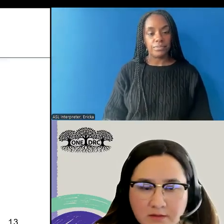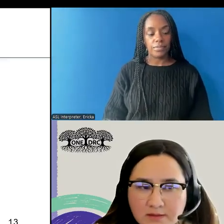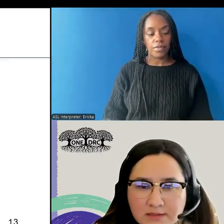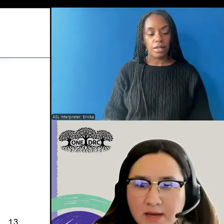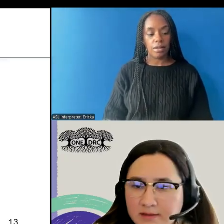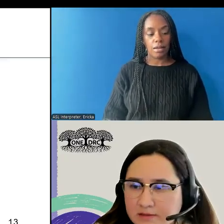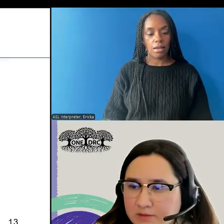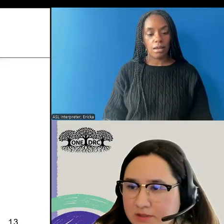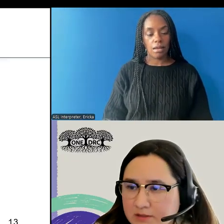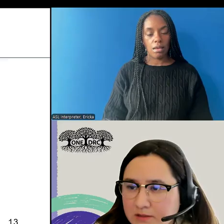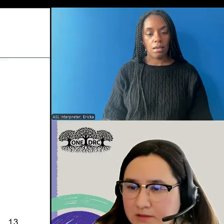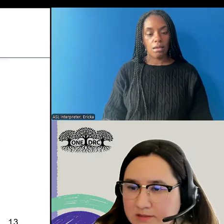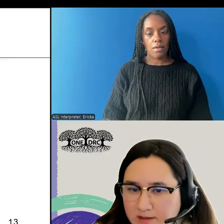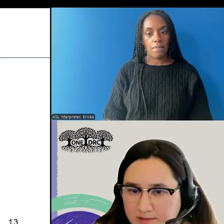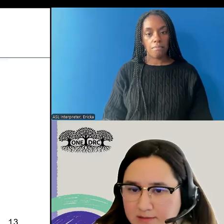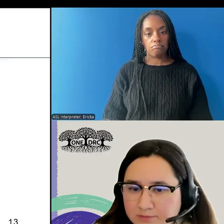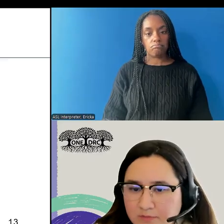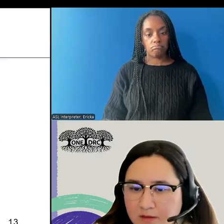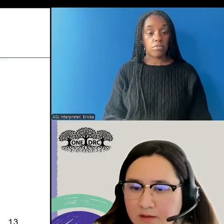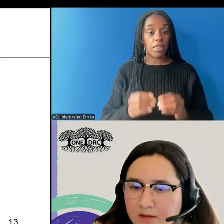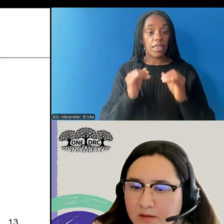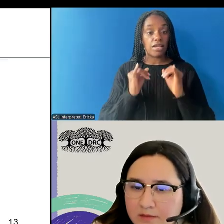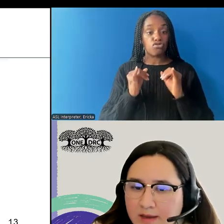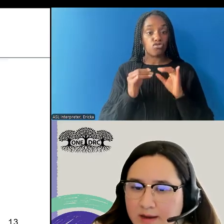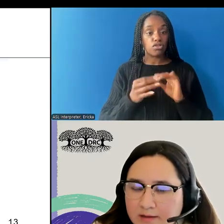this guidance basically says that,